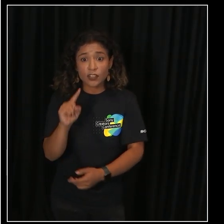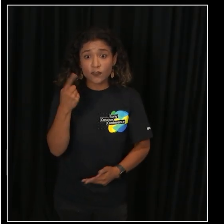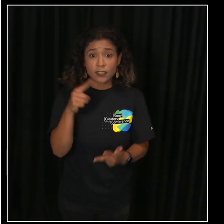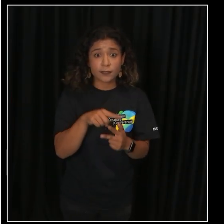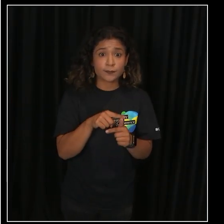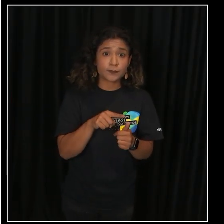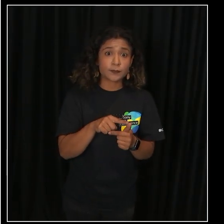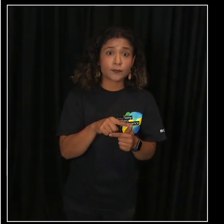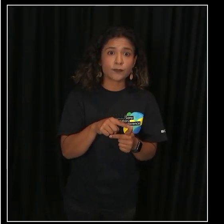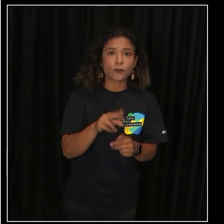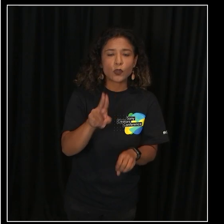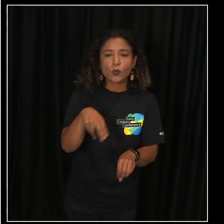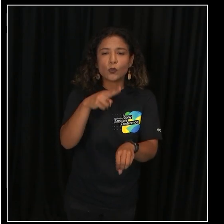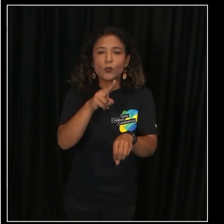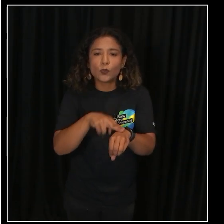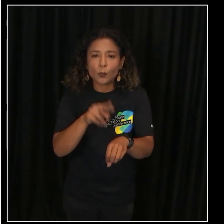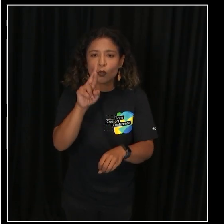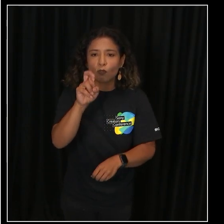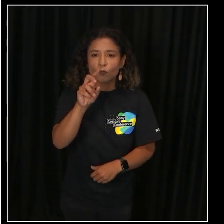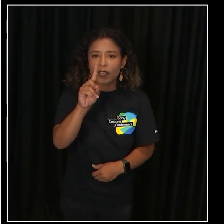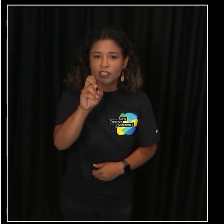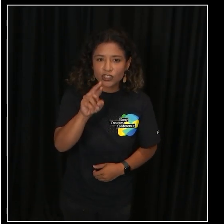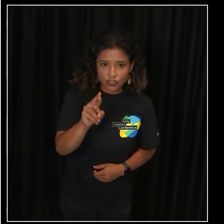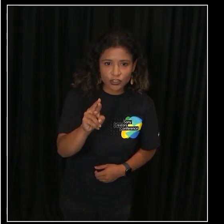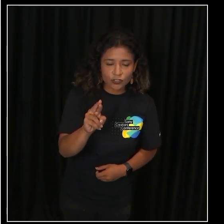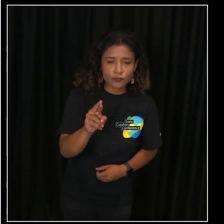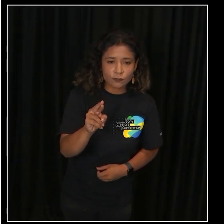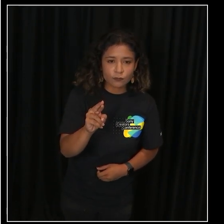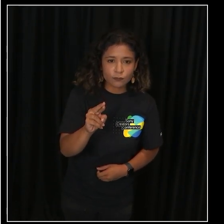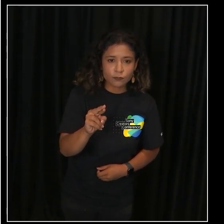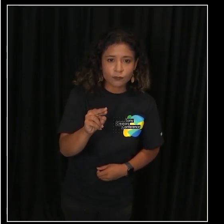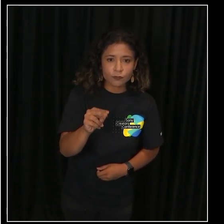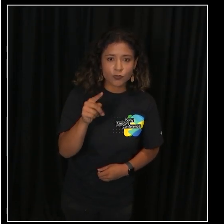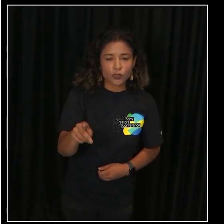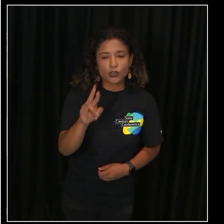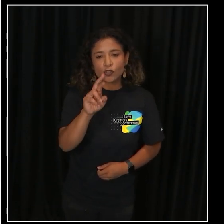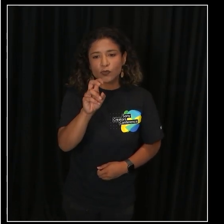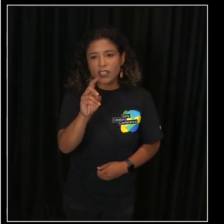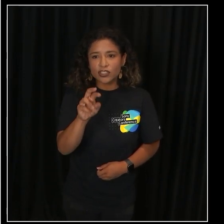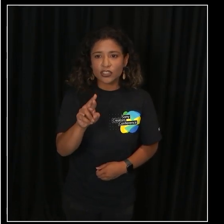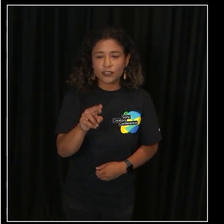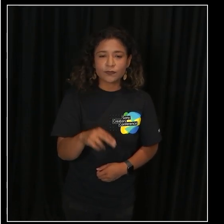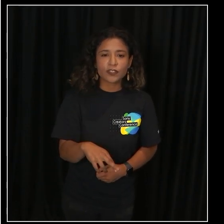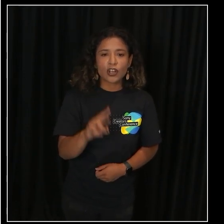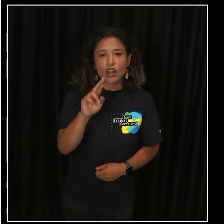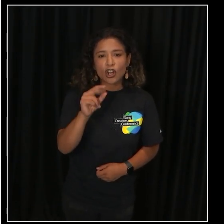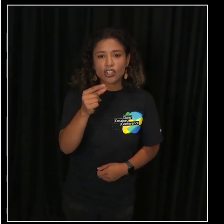So whenever these techniques are applied or mentioned in papers, you sort of render them as RGB images and you use that information,